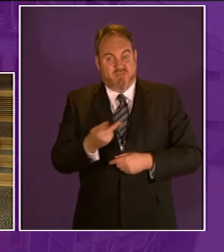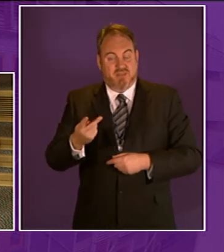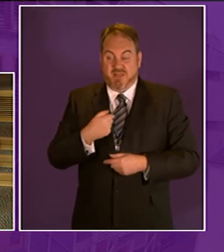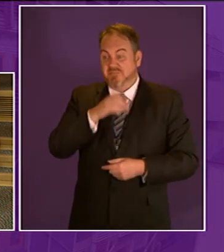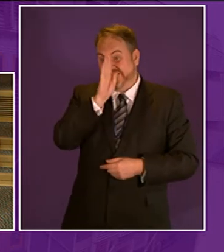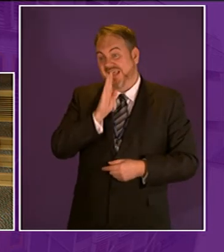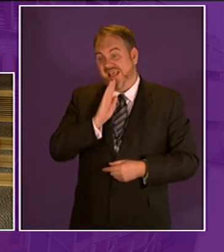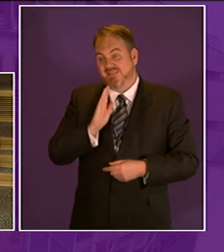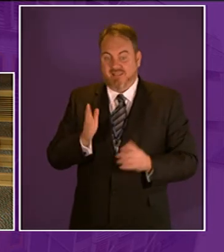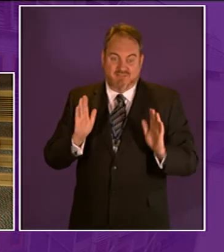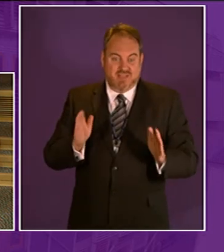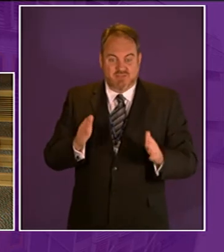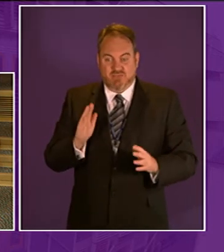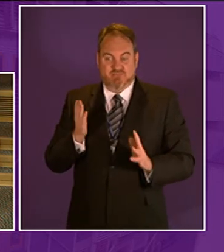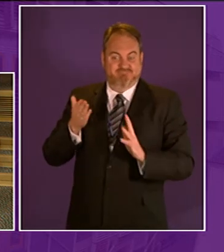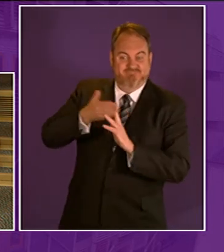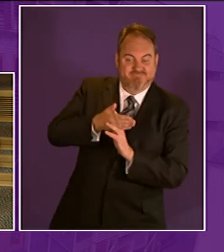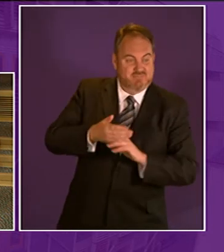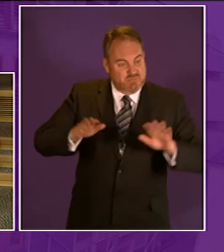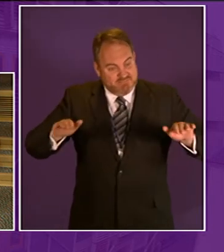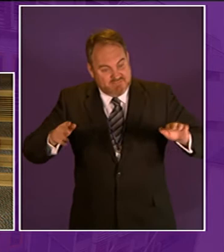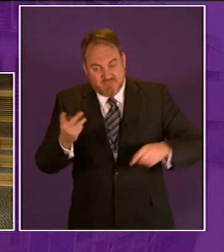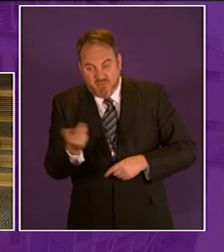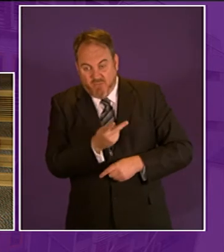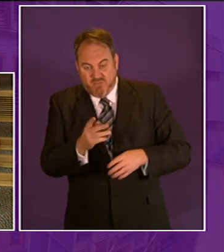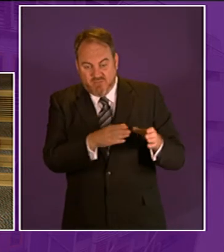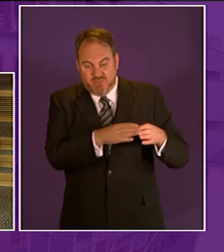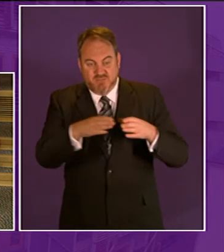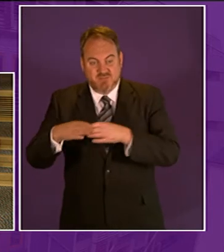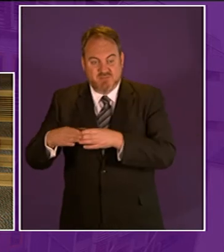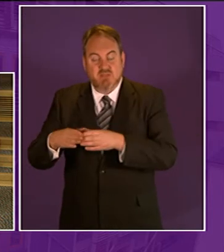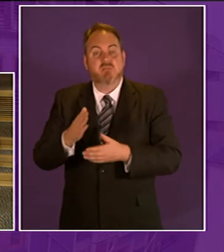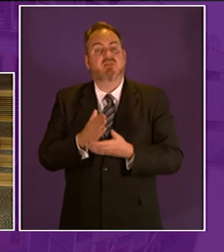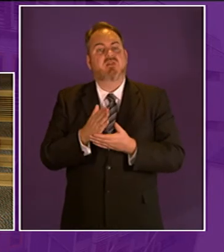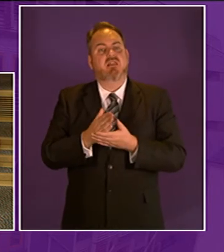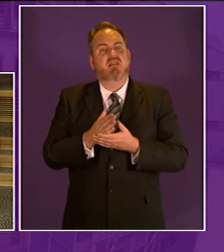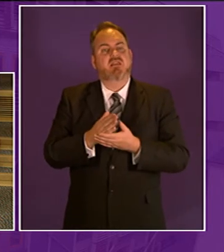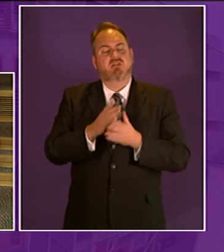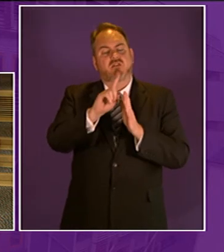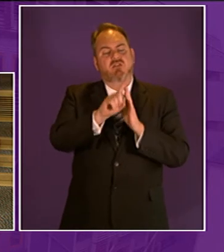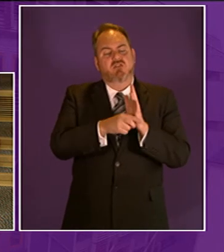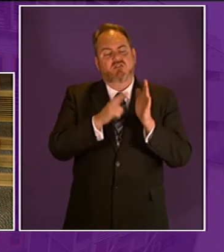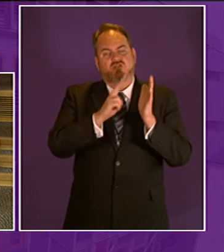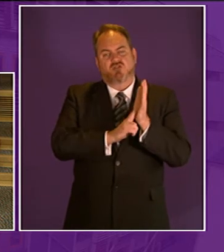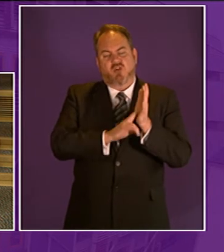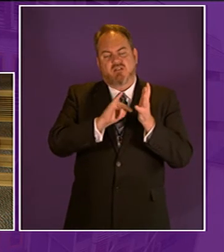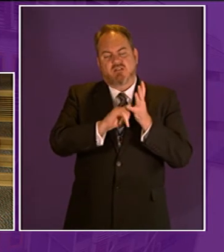In relation to the deadline, John Sturrock commenced his work, at my request, at short